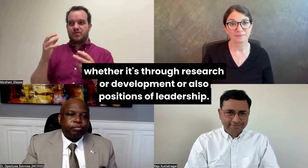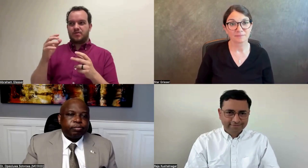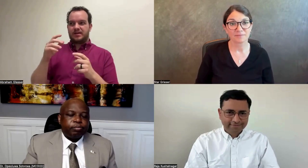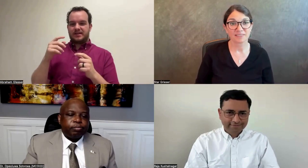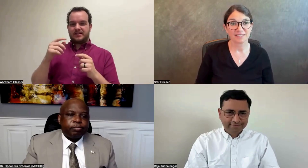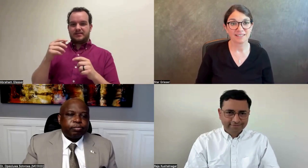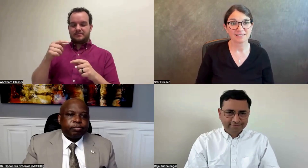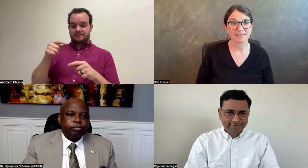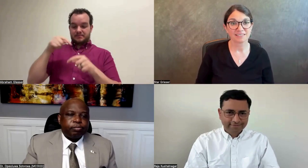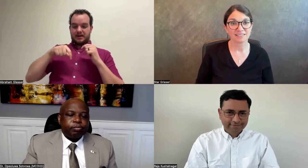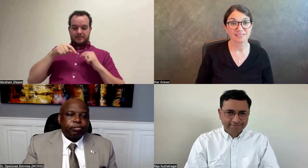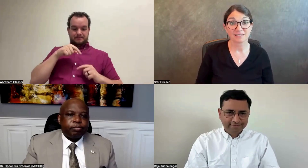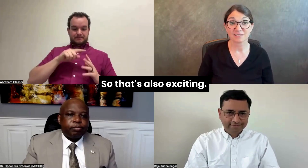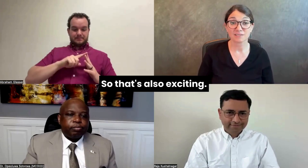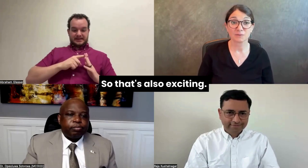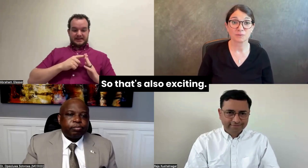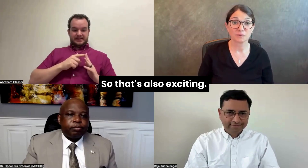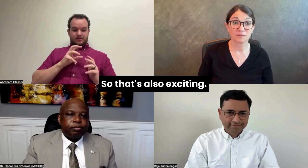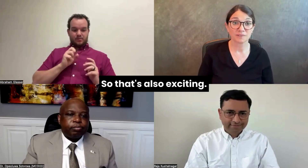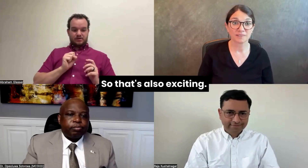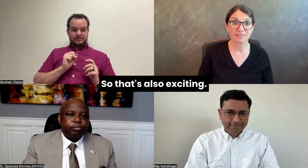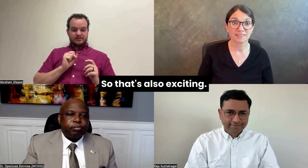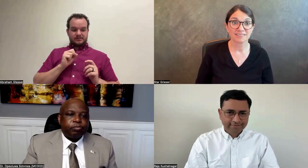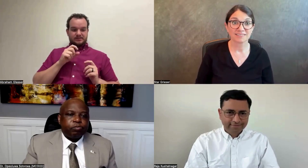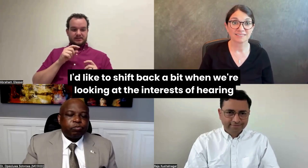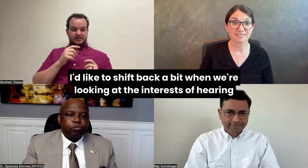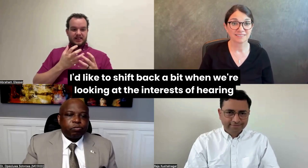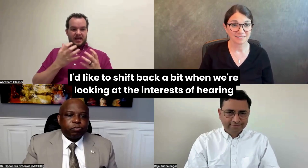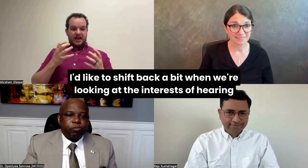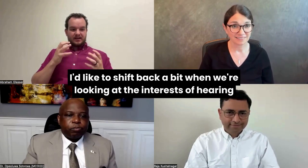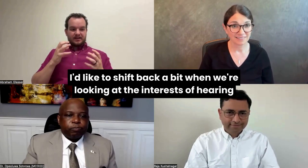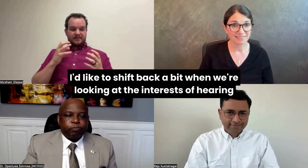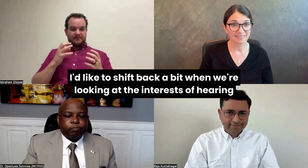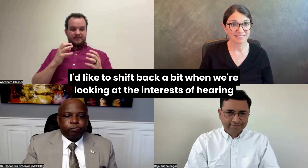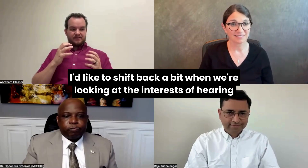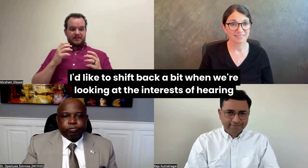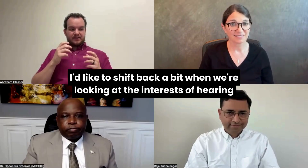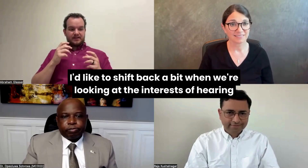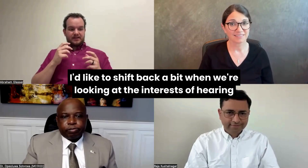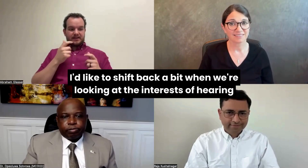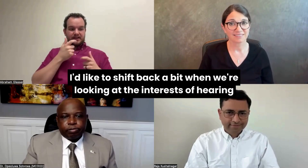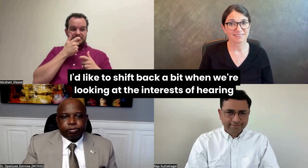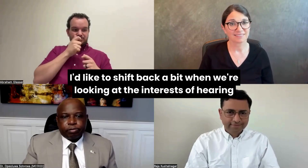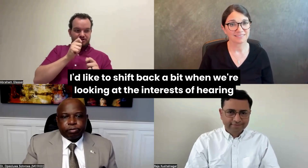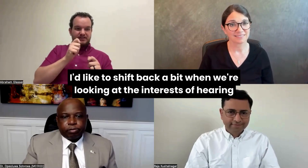So that's also exciting. I'd like to shift back a bit when we're looking at the interests of hearing